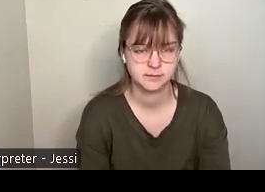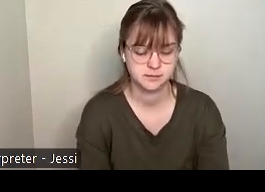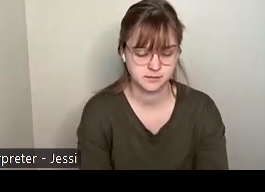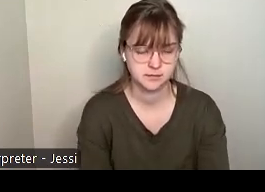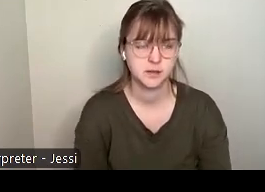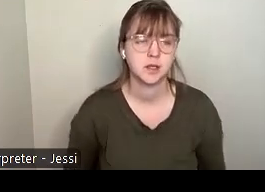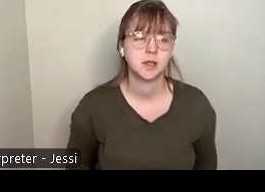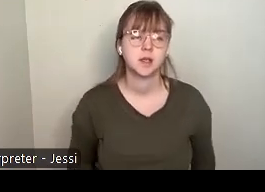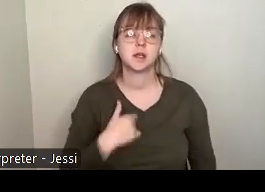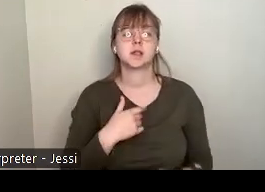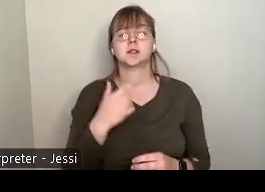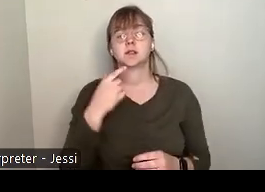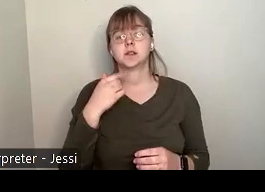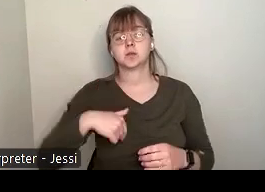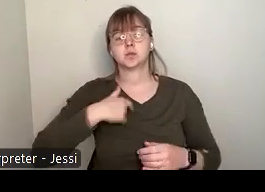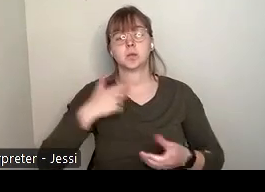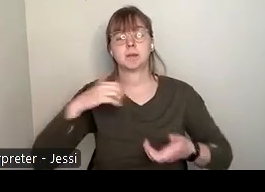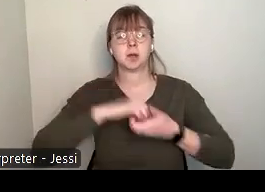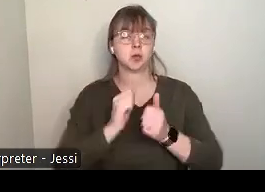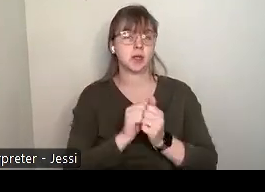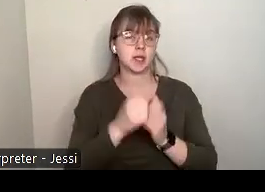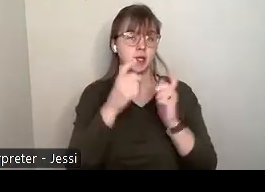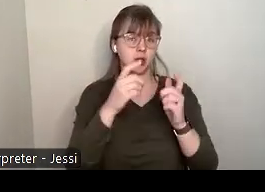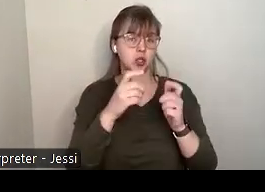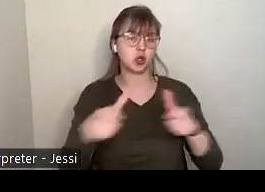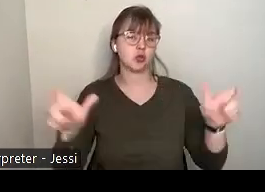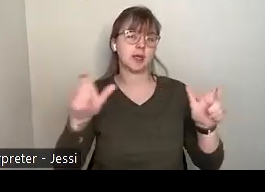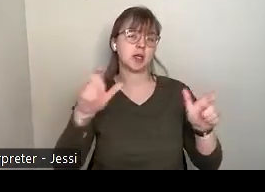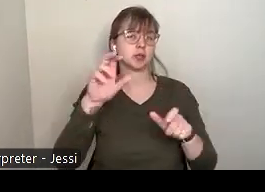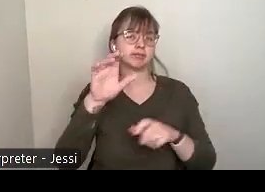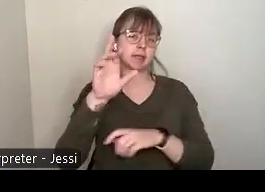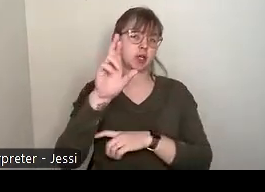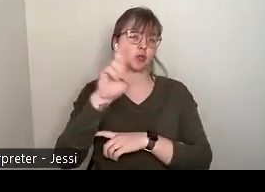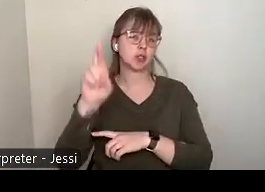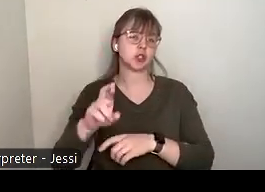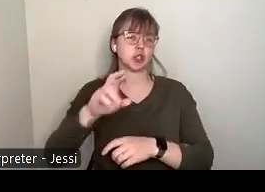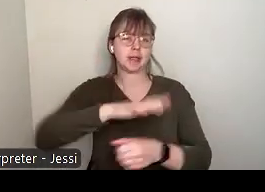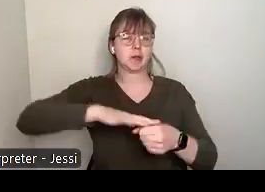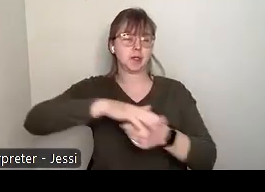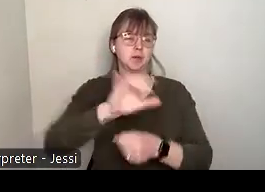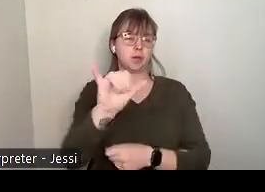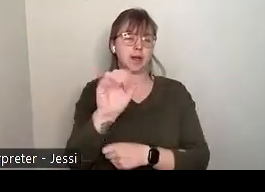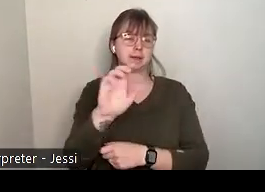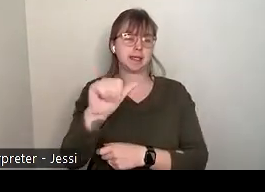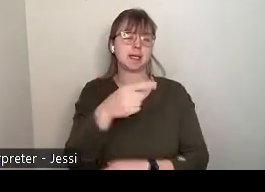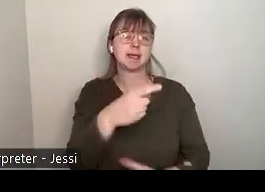Rochester YMCA and their four full day child care centers that serve children five and under and our